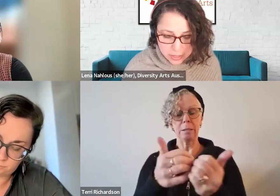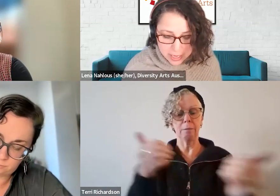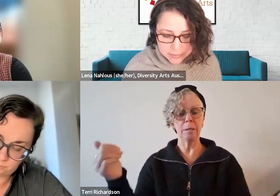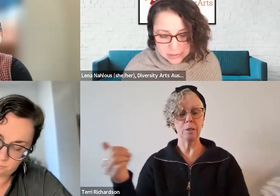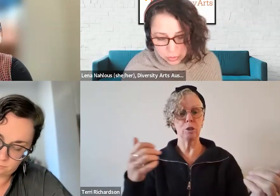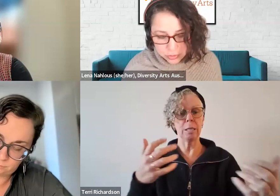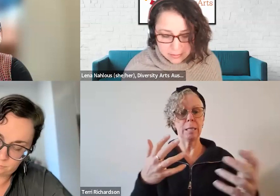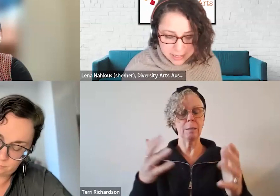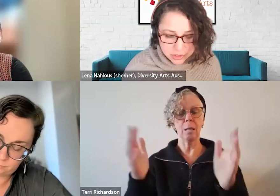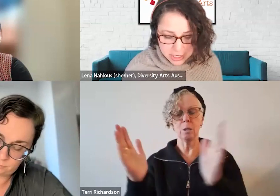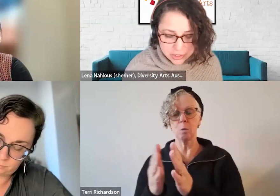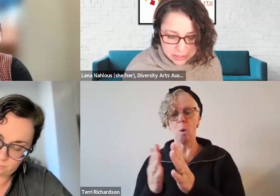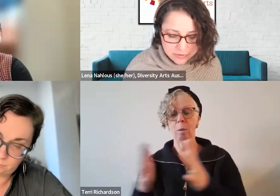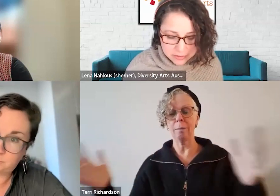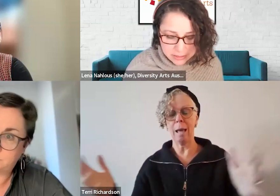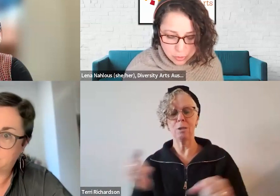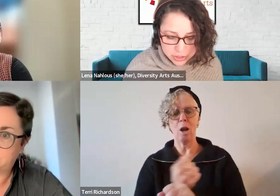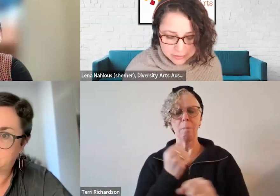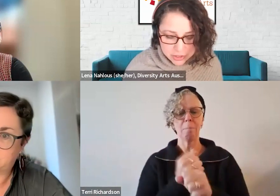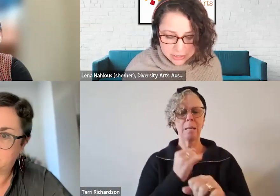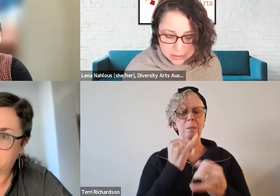harms us all and makes change infinitely more challenging.